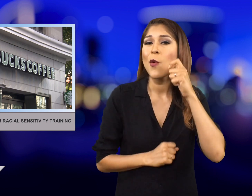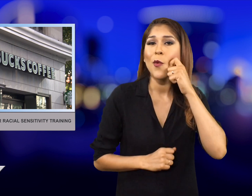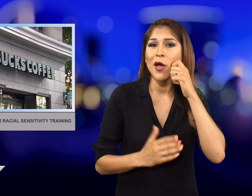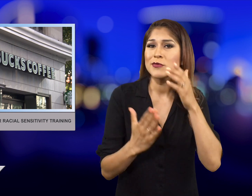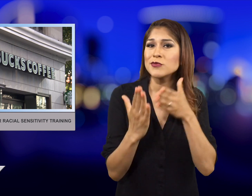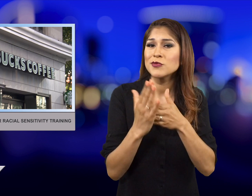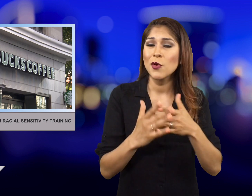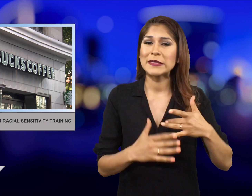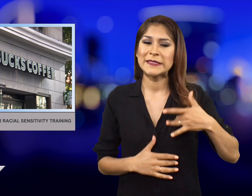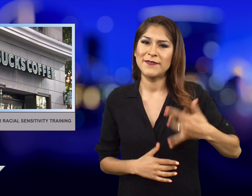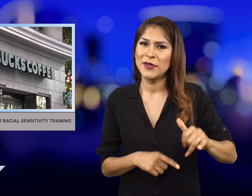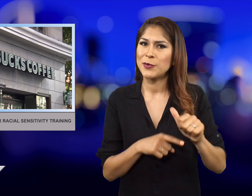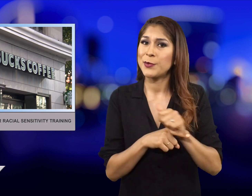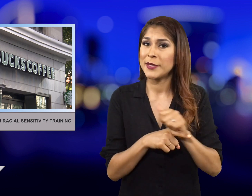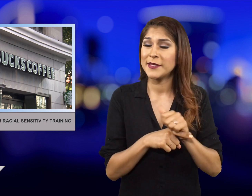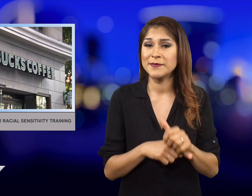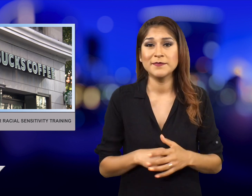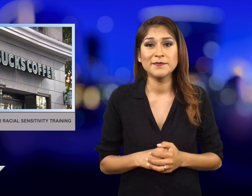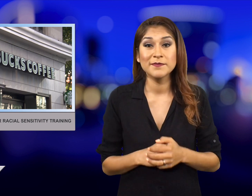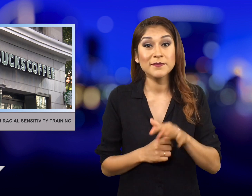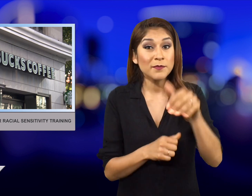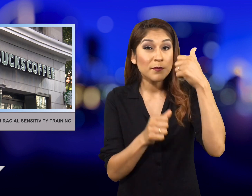to go through racial sensitivity training.